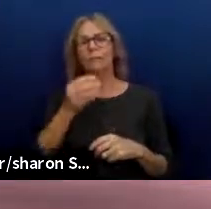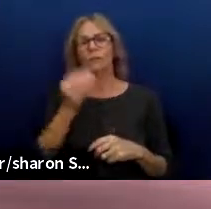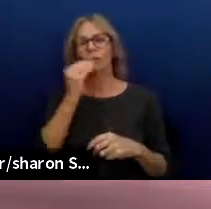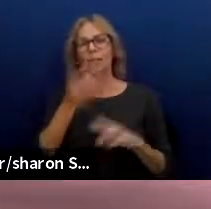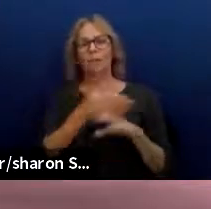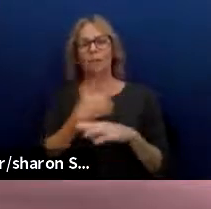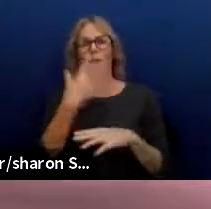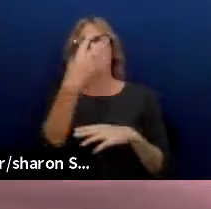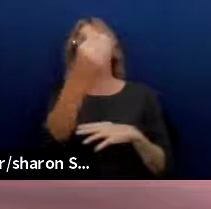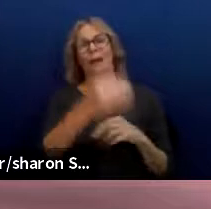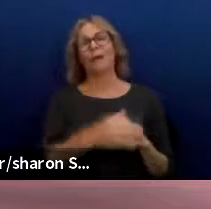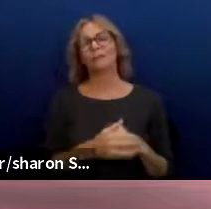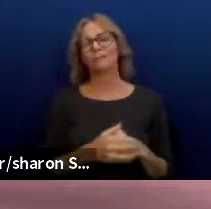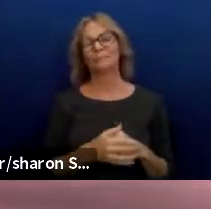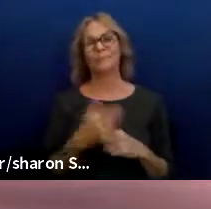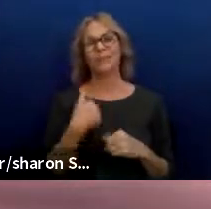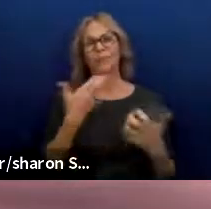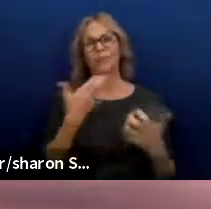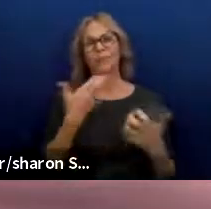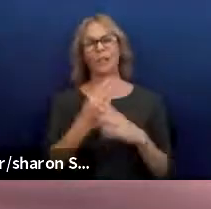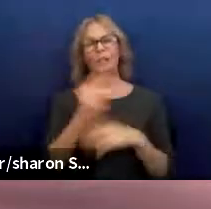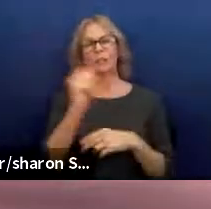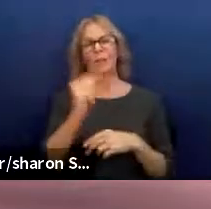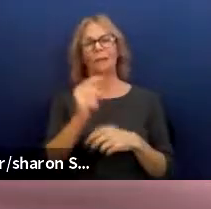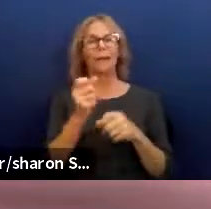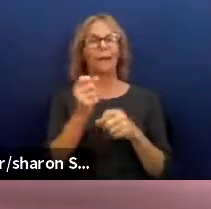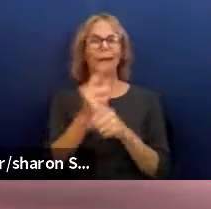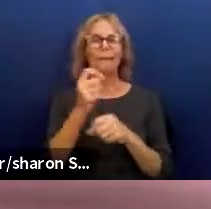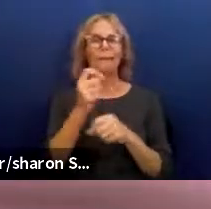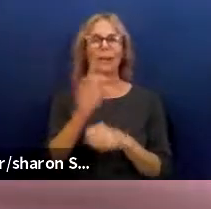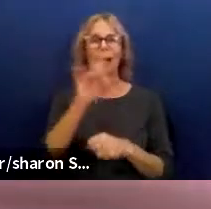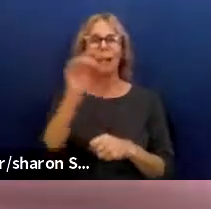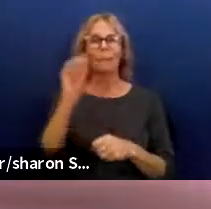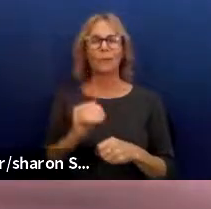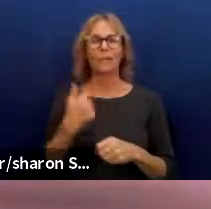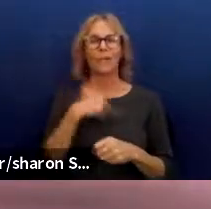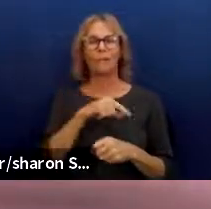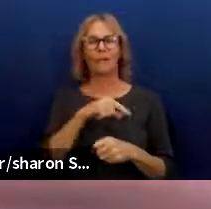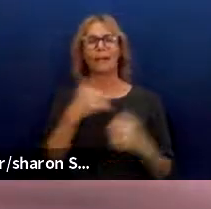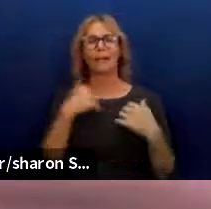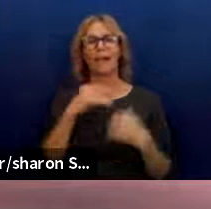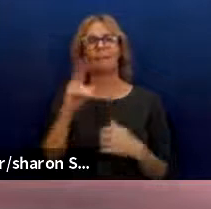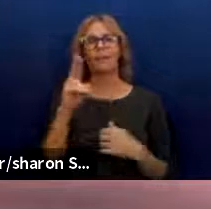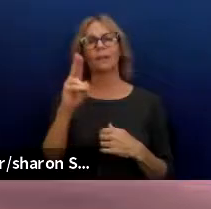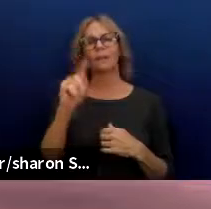go through this. And then every single year 8% of us develop urinary tract infections from not being able to use the restroom, or